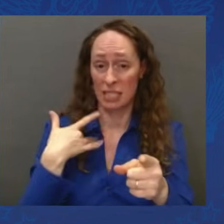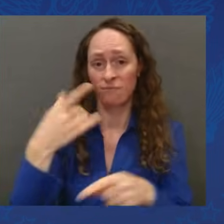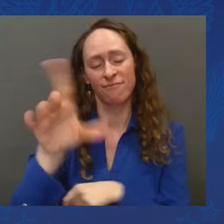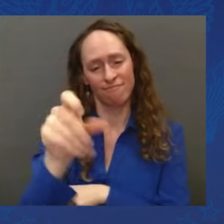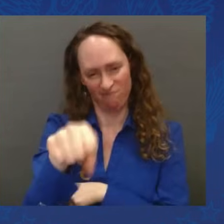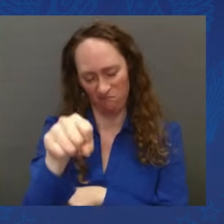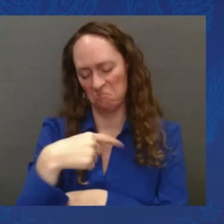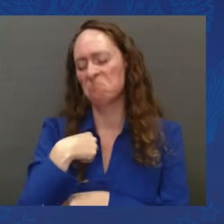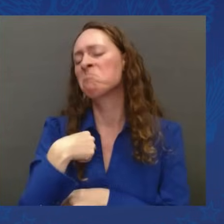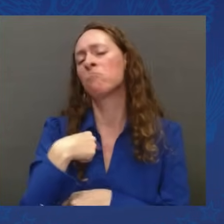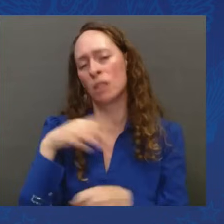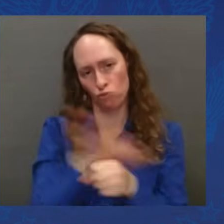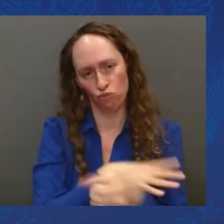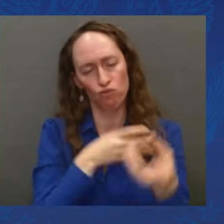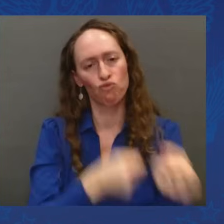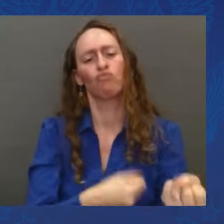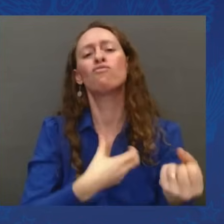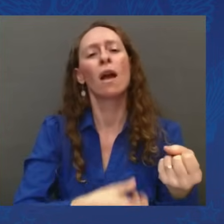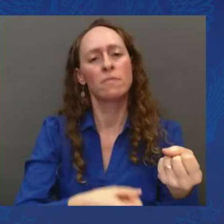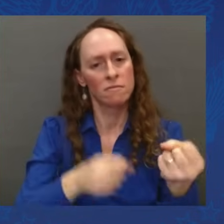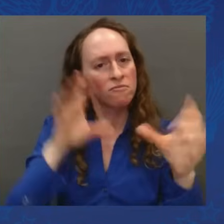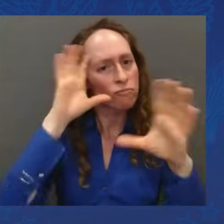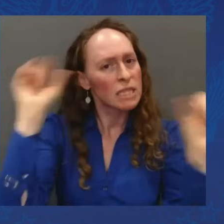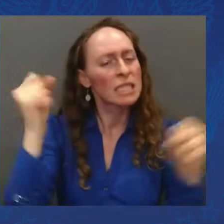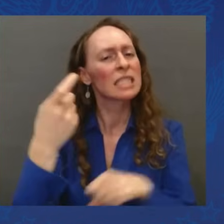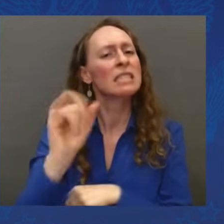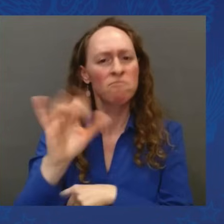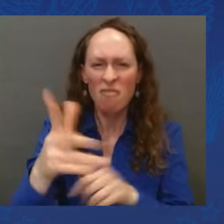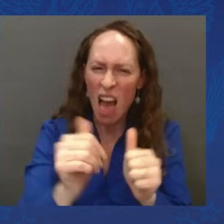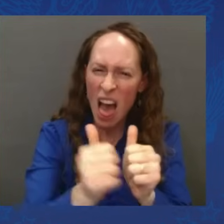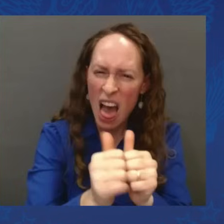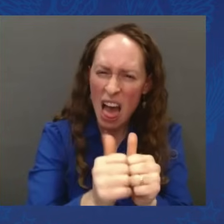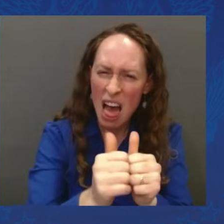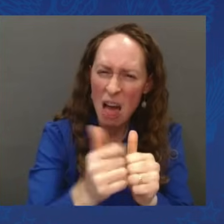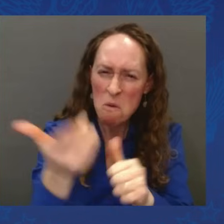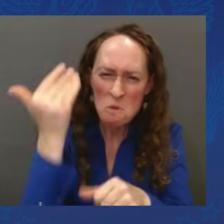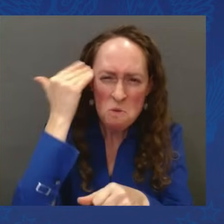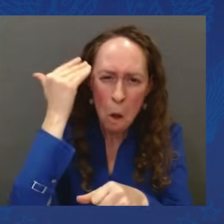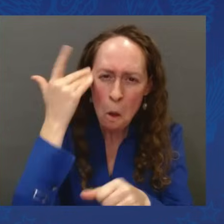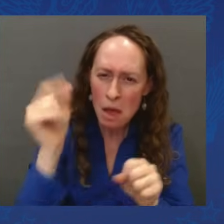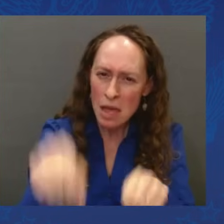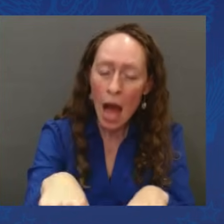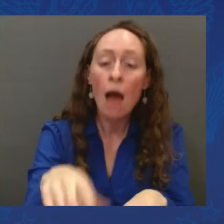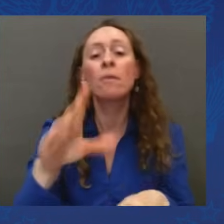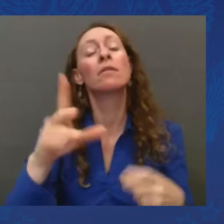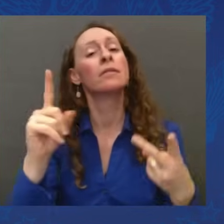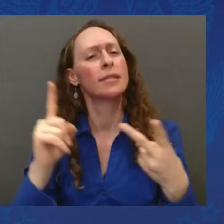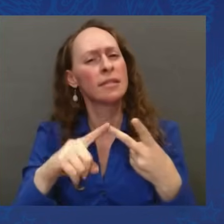You've -- you and your administration officials have warned President Xi and China about interference in the upcoming election.